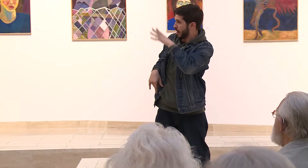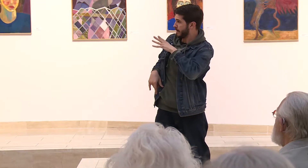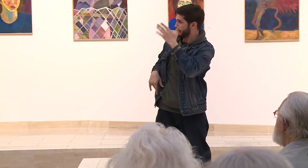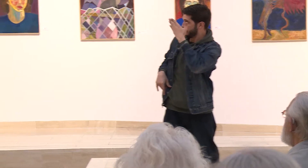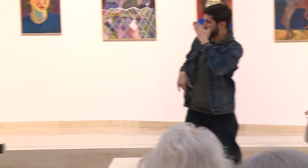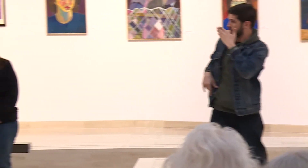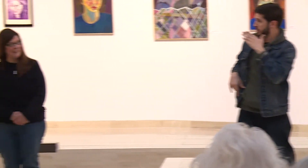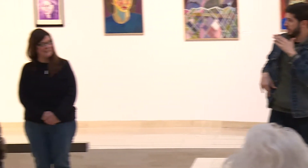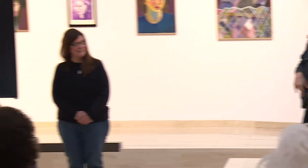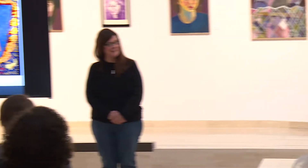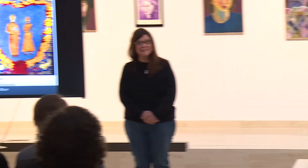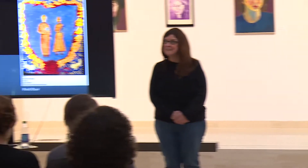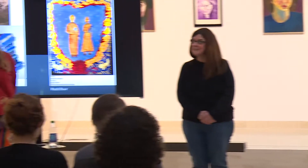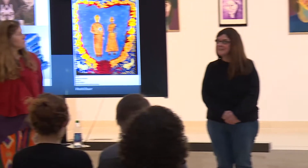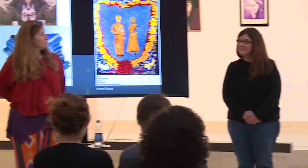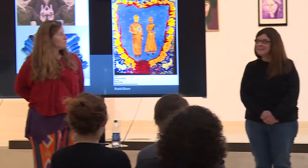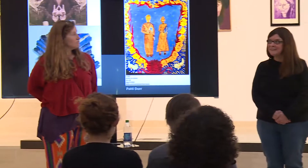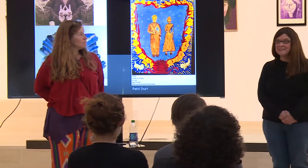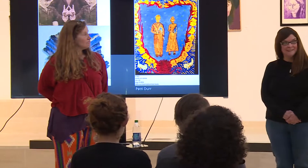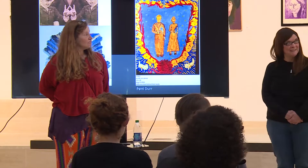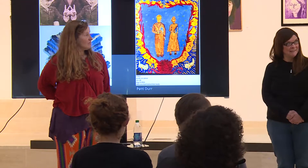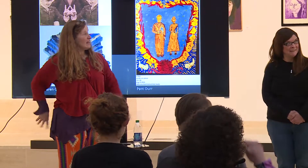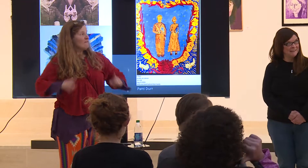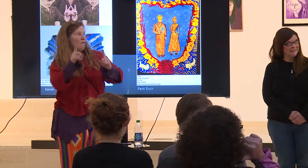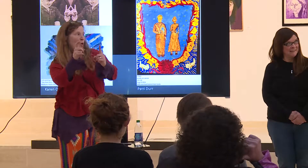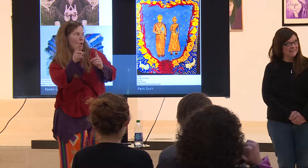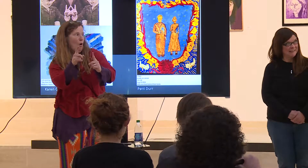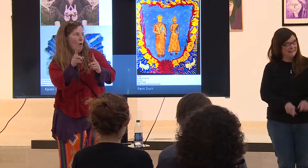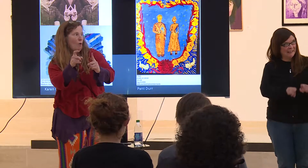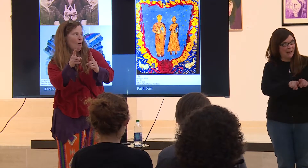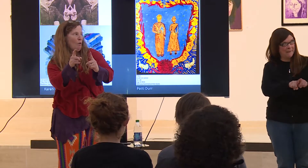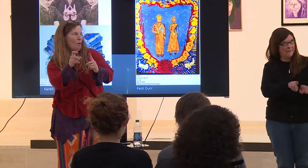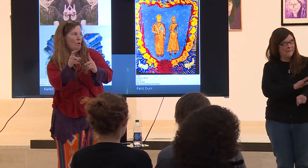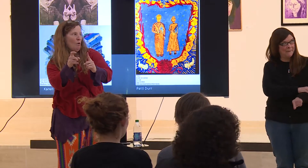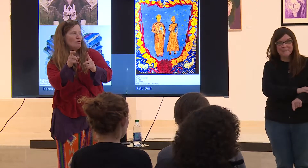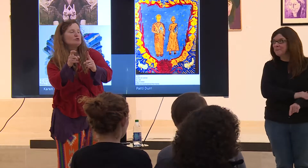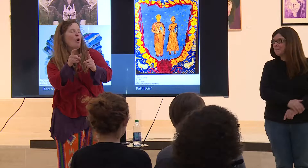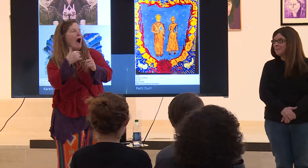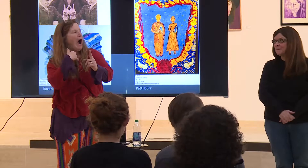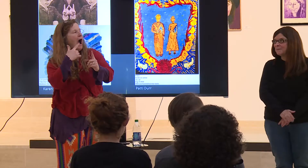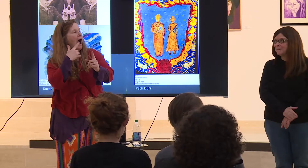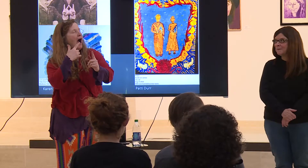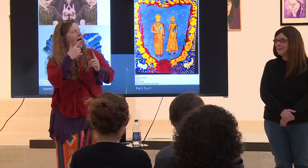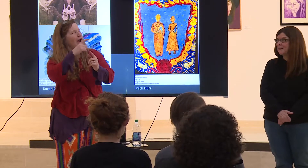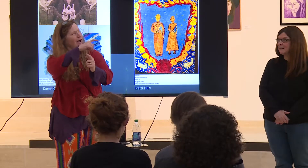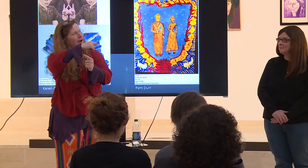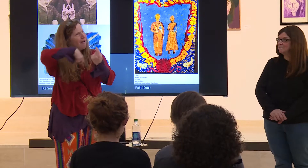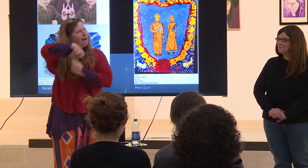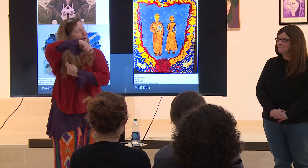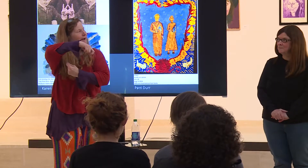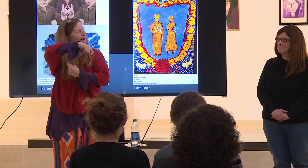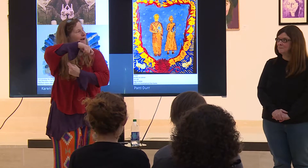So there's a man on the left and then... Patti: Yep, this was for a photograph.